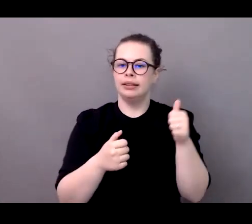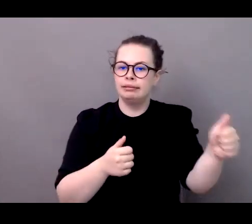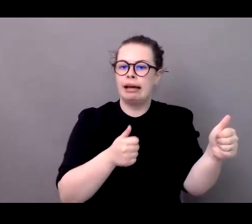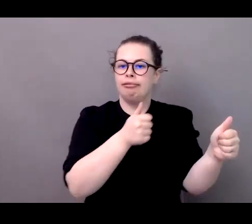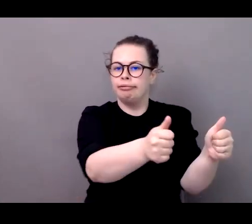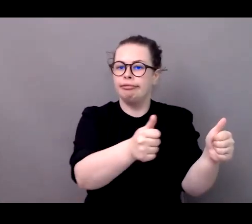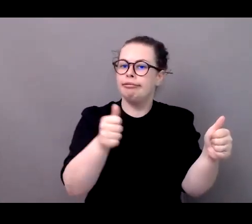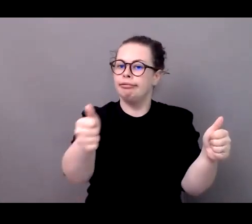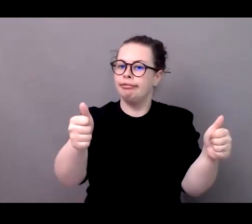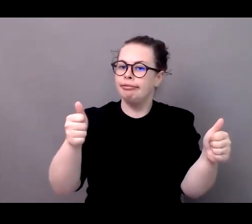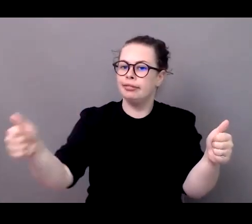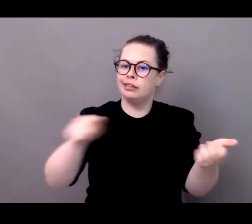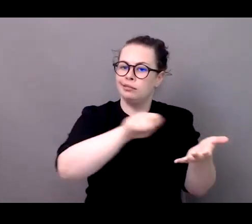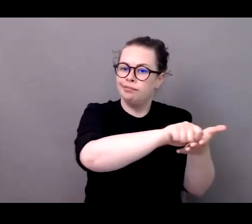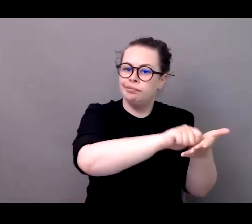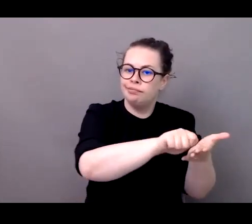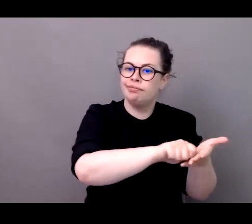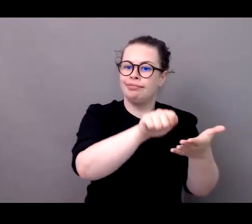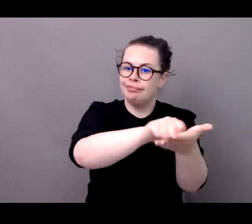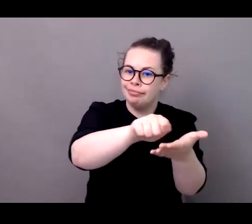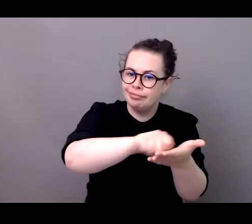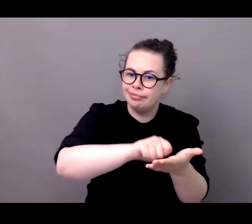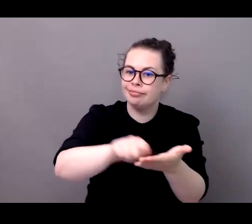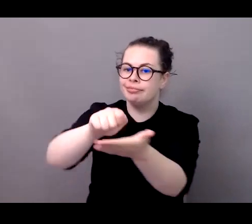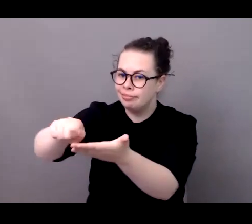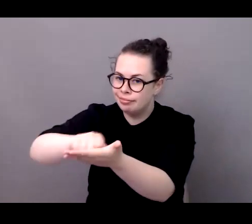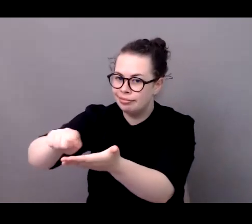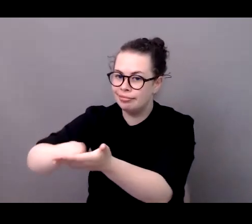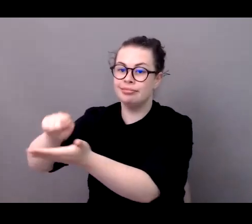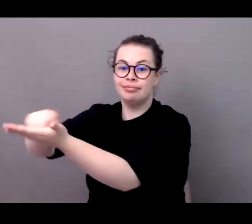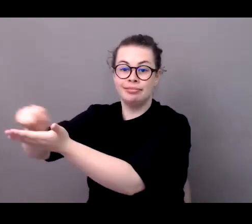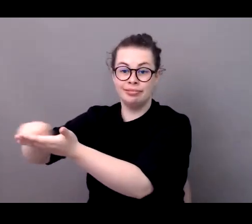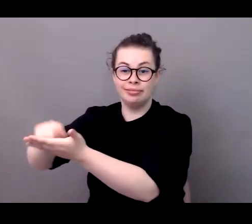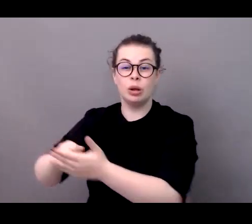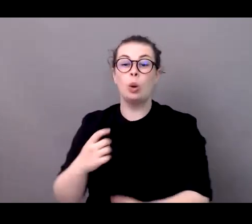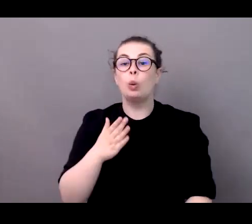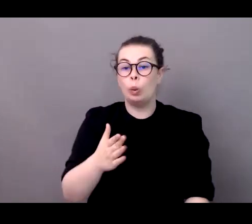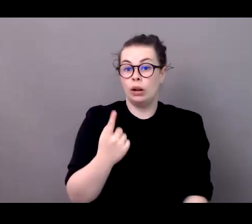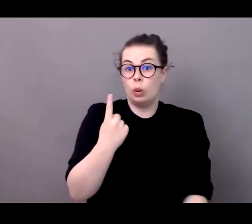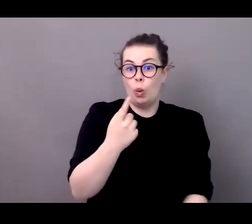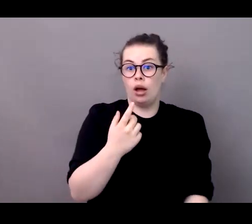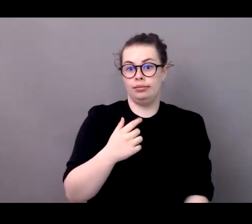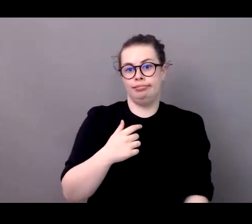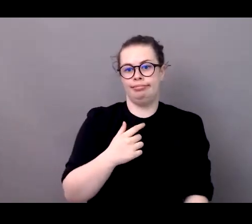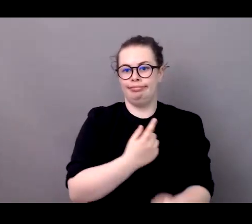And as you work in your team, you will be assigned mentors from the staff and students at Galway who